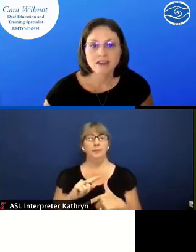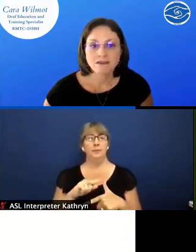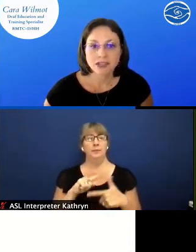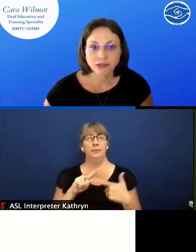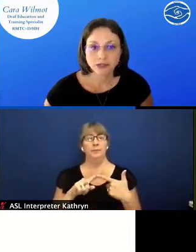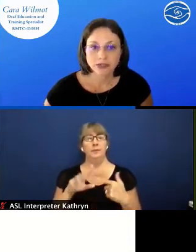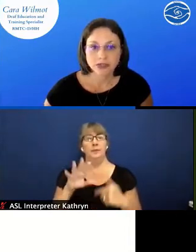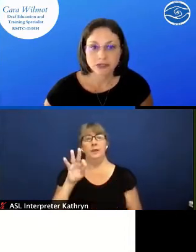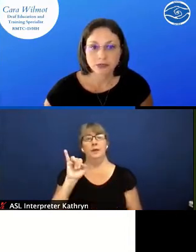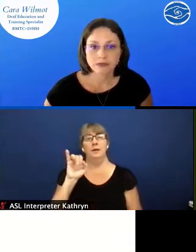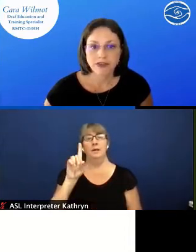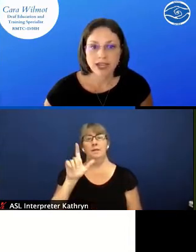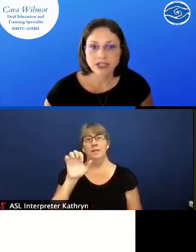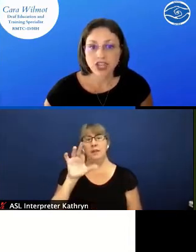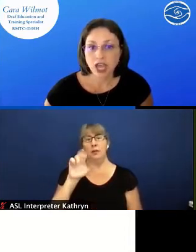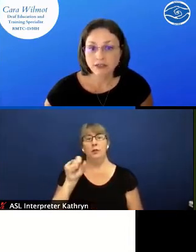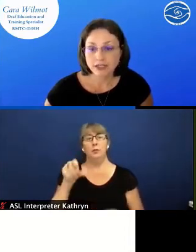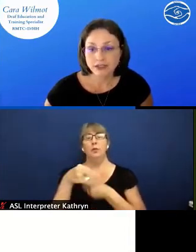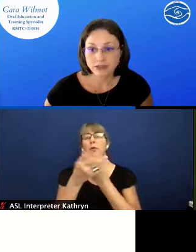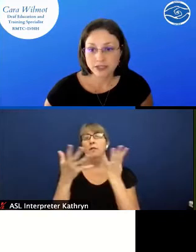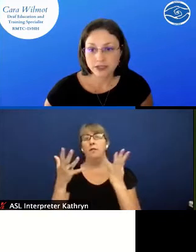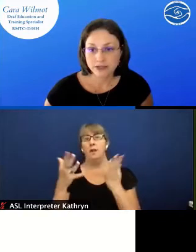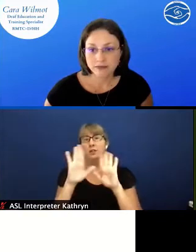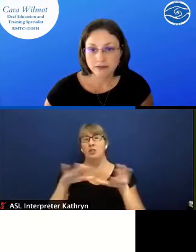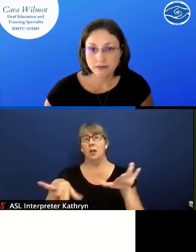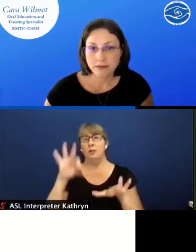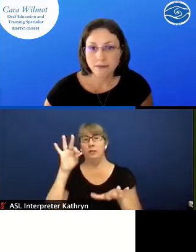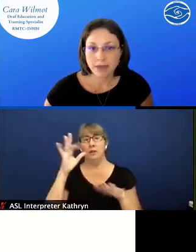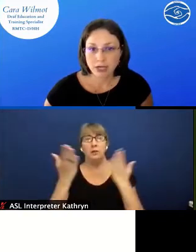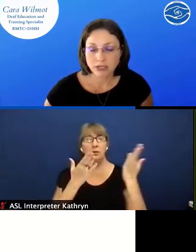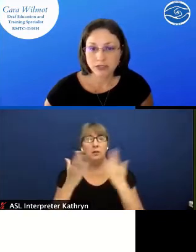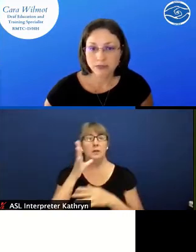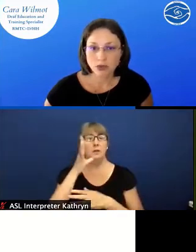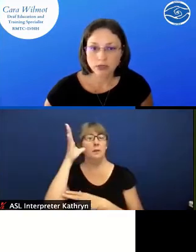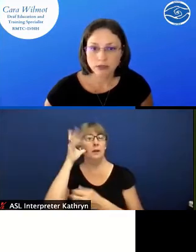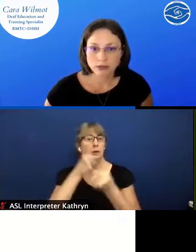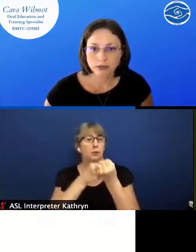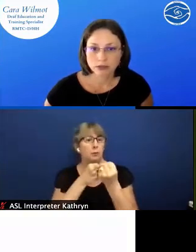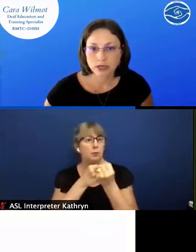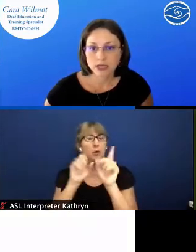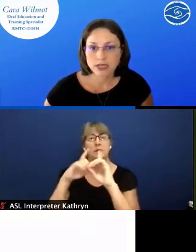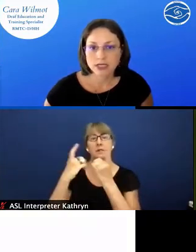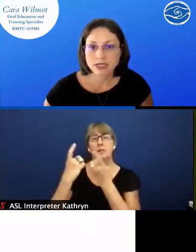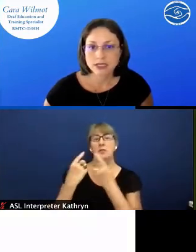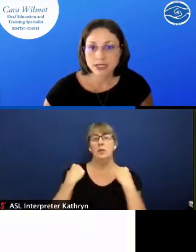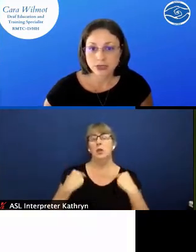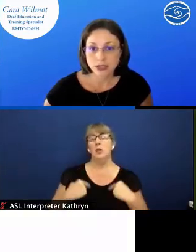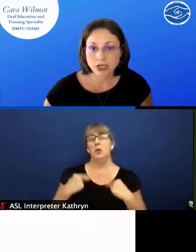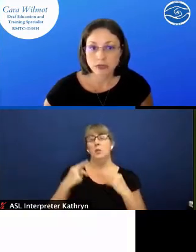FDLRS provides child find services, parents support, district human